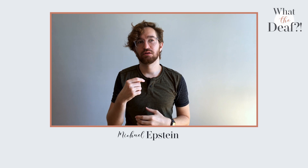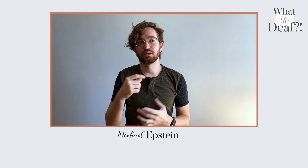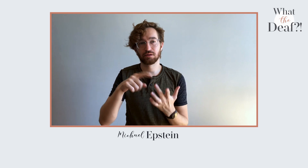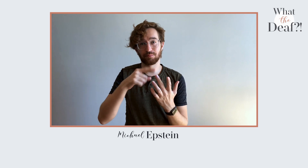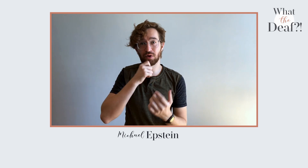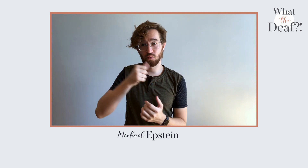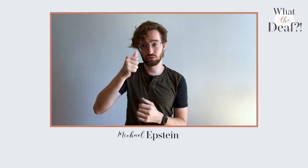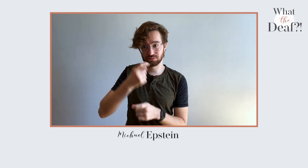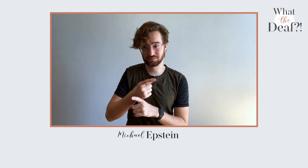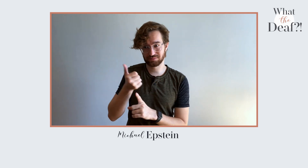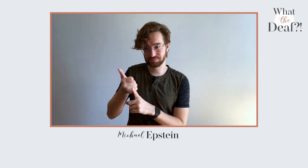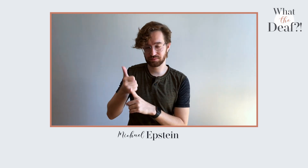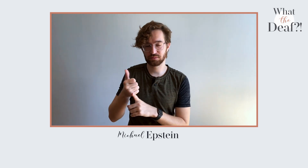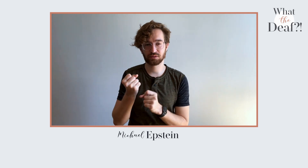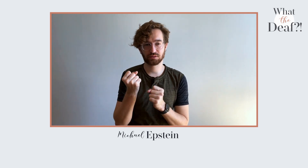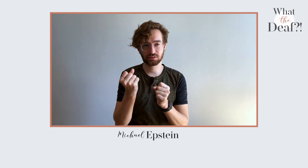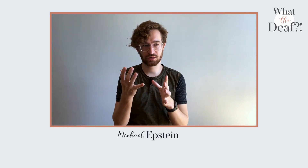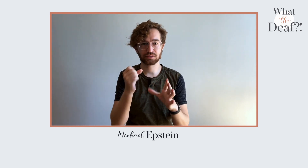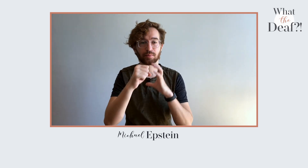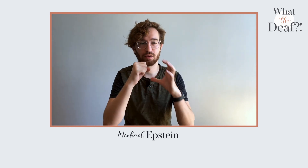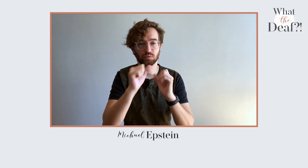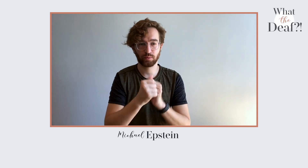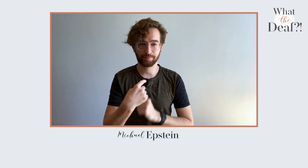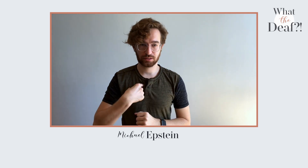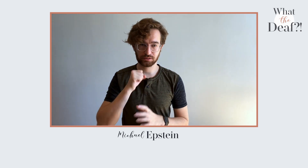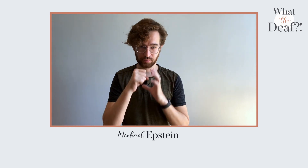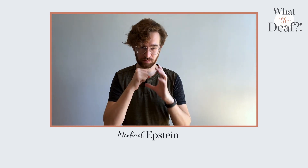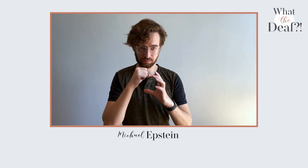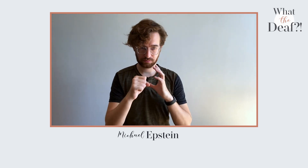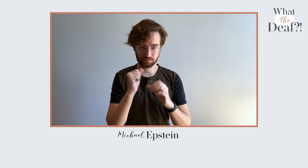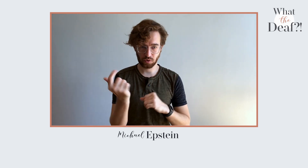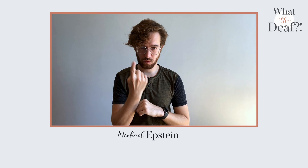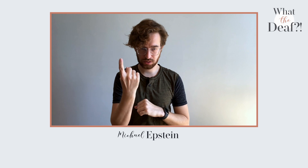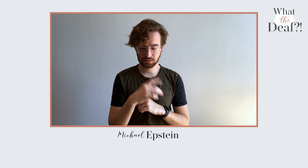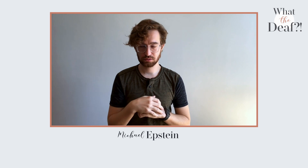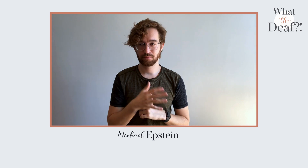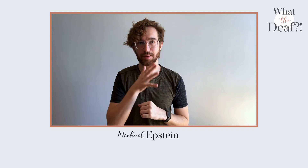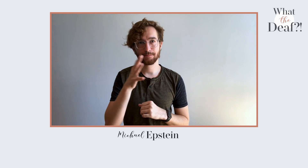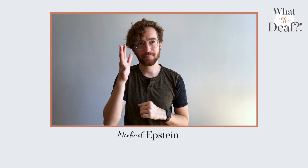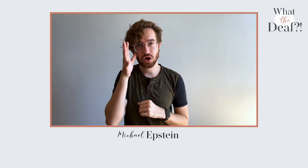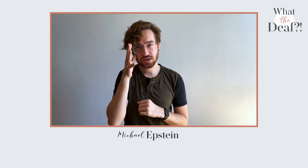So my oldest sibling typically would sign and speak. So simultaneous communication pretty much all the time.